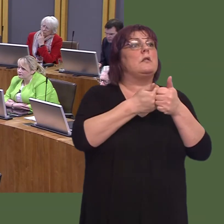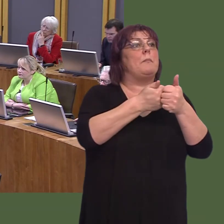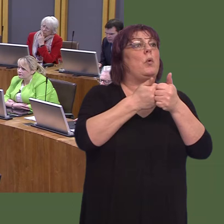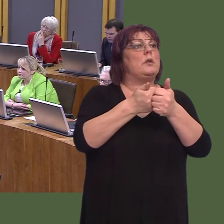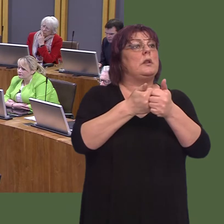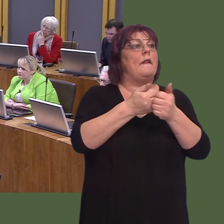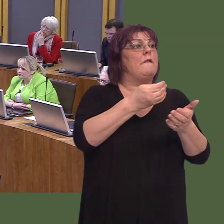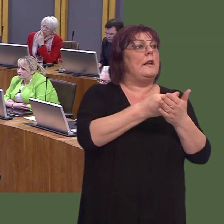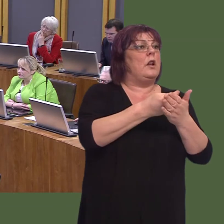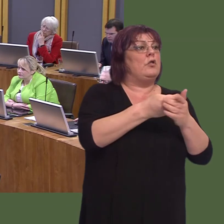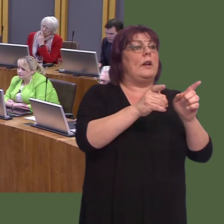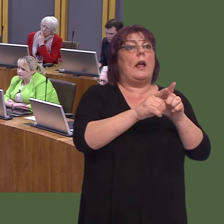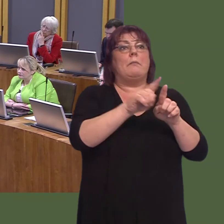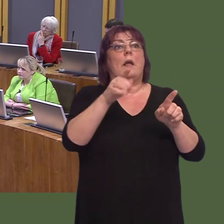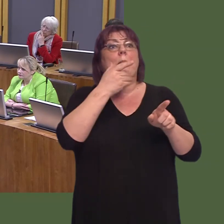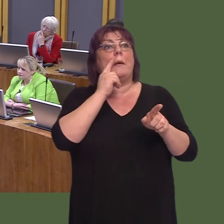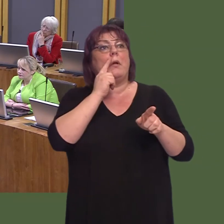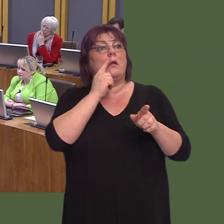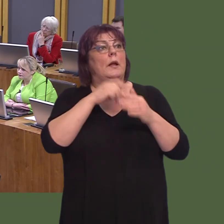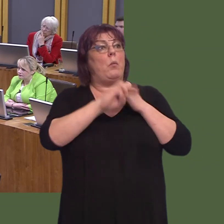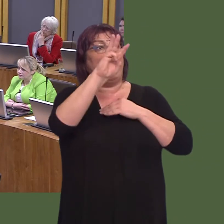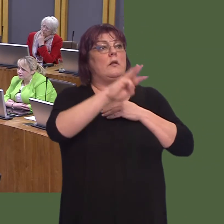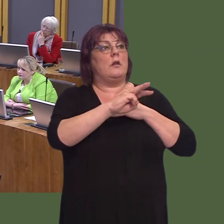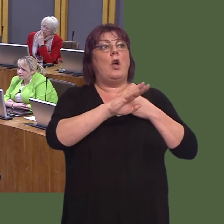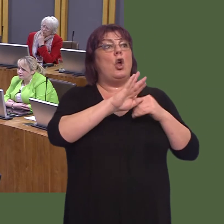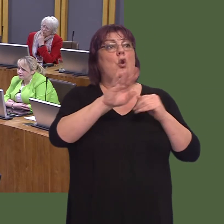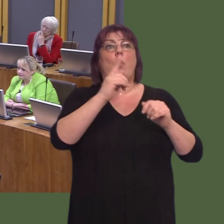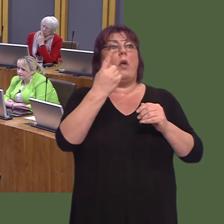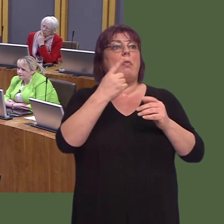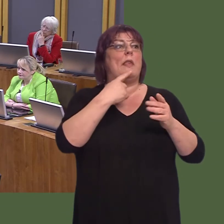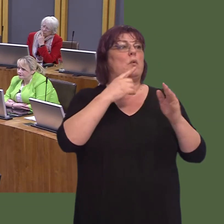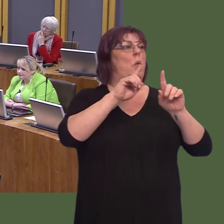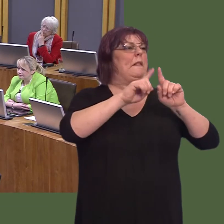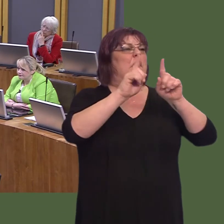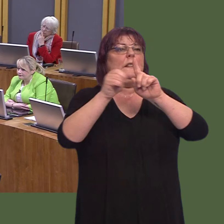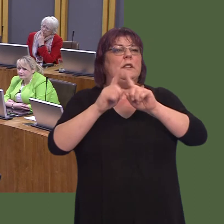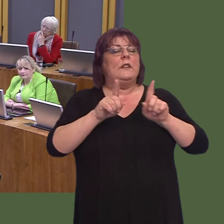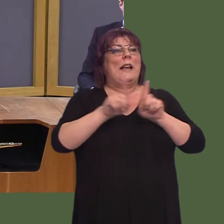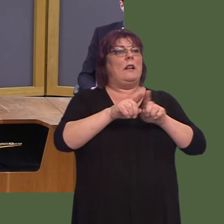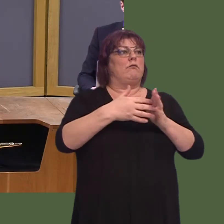both financially and by the people of Wales, and not one that is fragmented and overpriced.